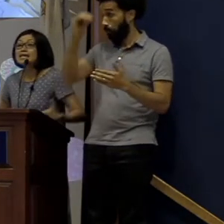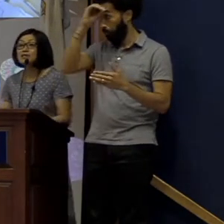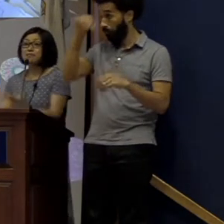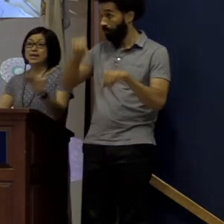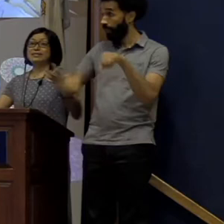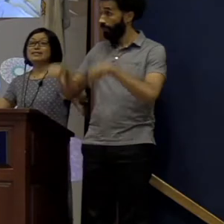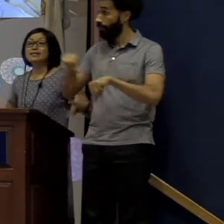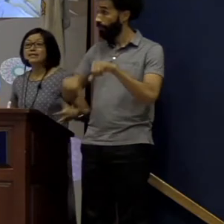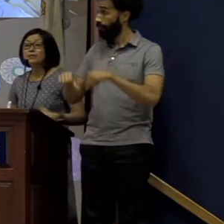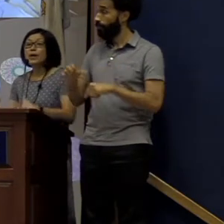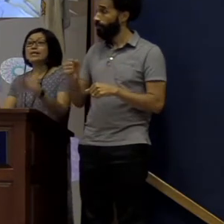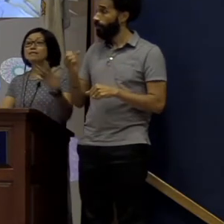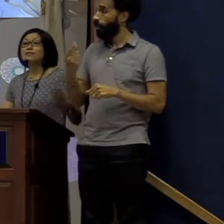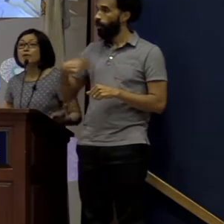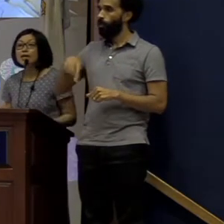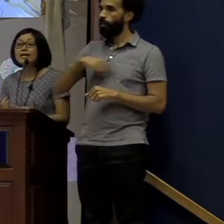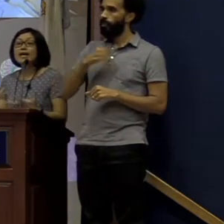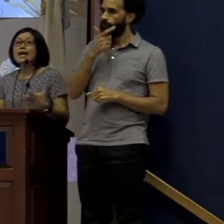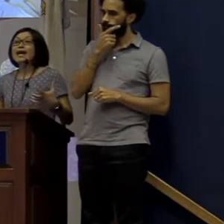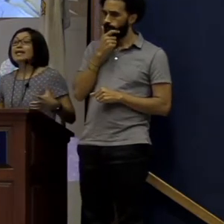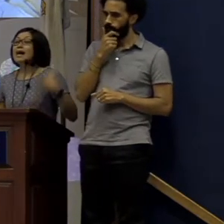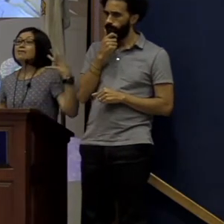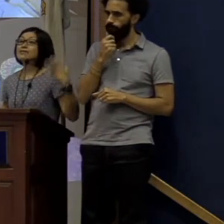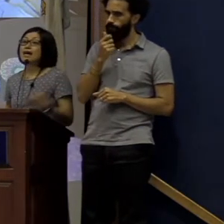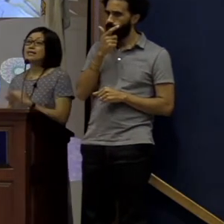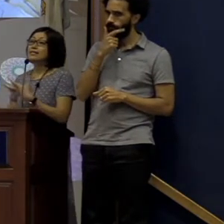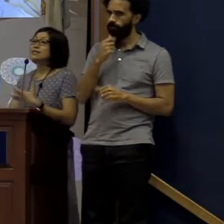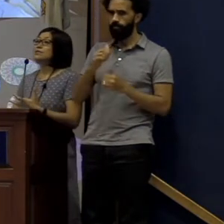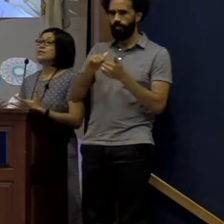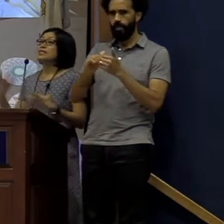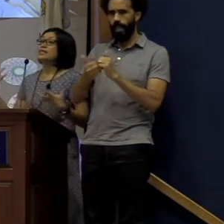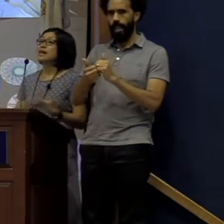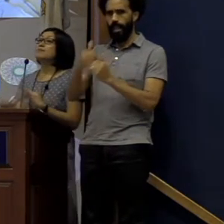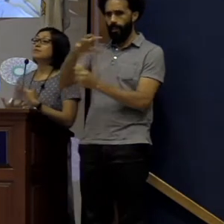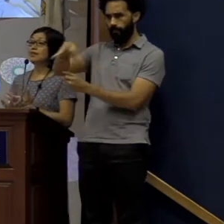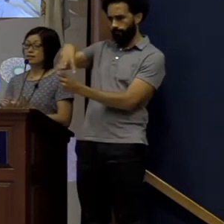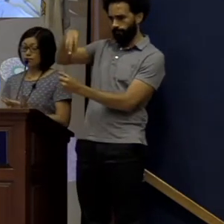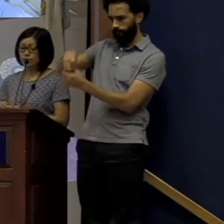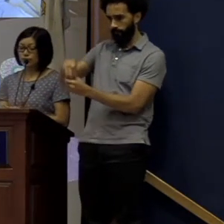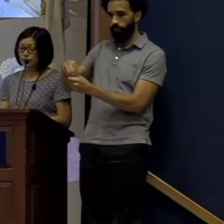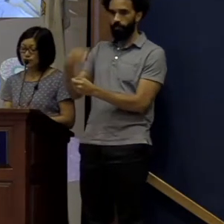Incubate ways of knowing and how size and community can come together for refugee girls